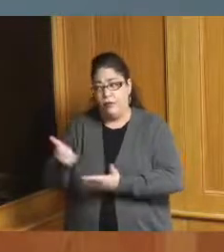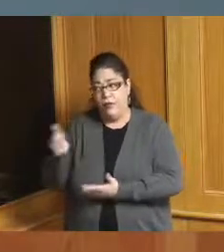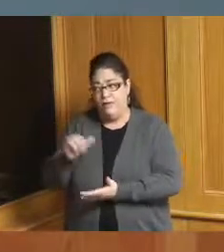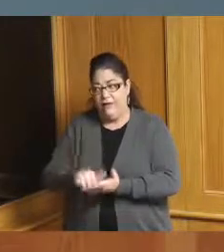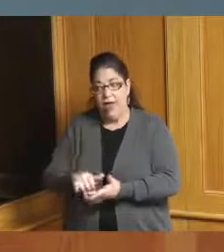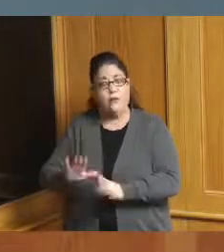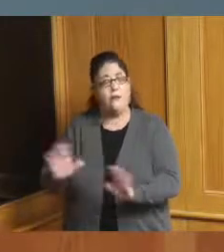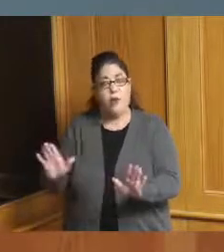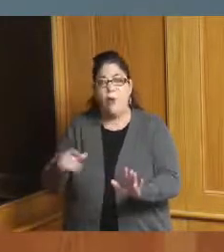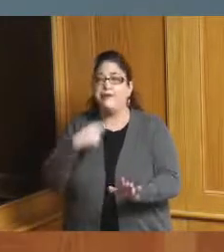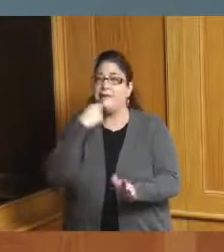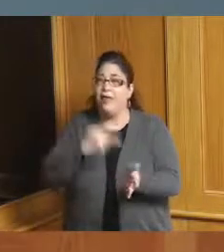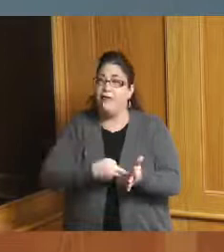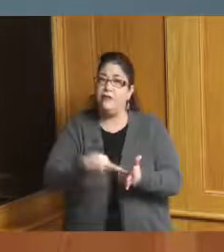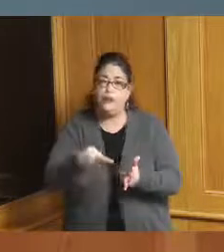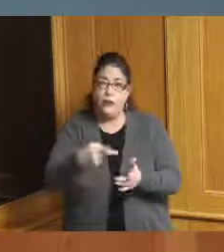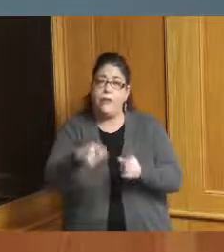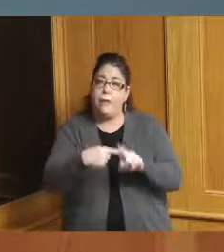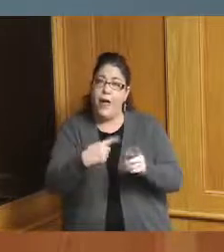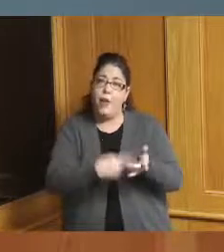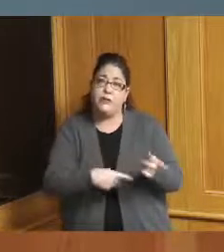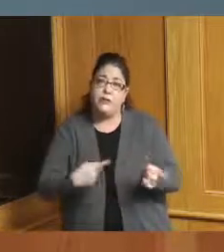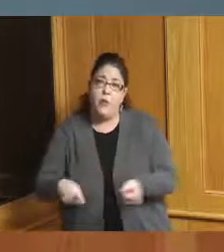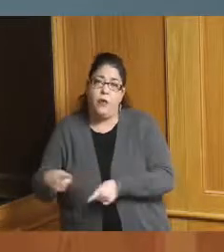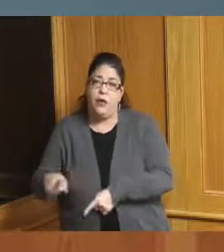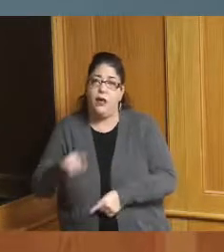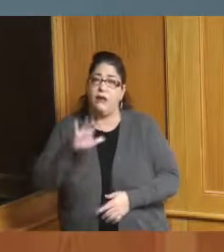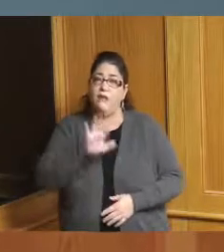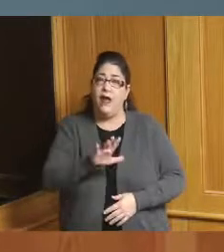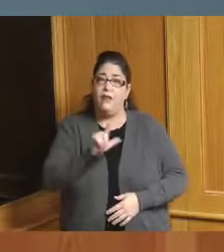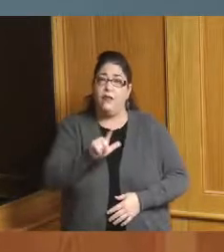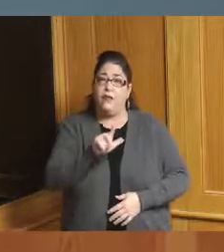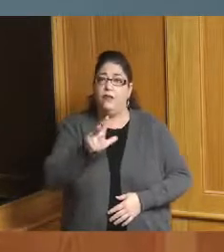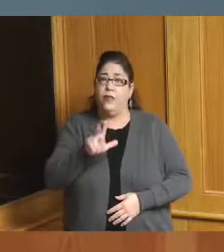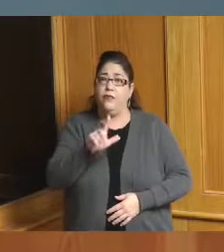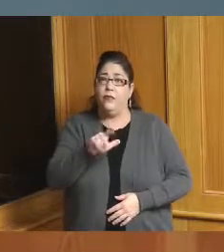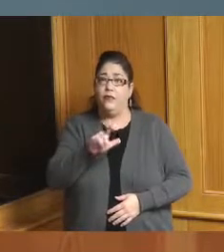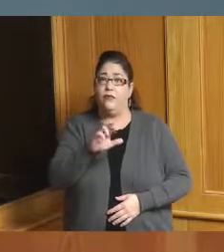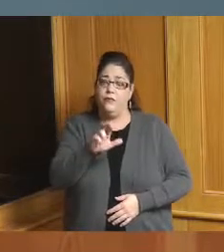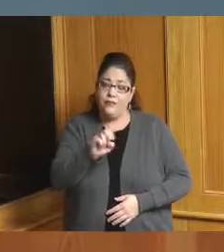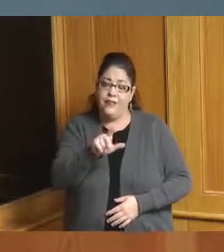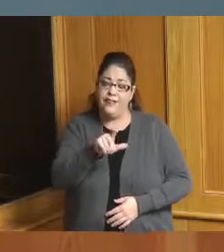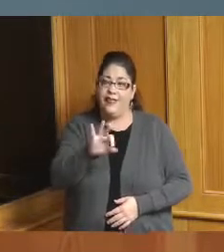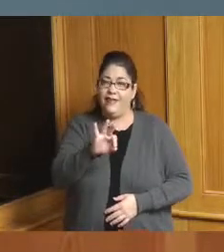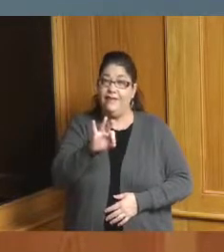telling the truth about what's going on and that 513 bus is extremely important and we want to get